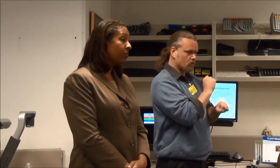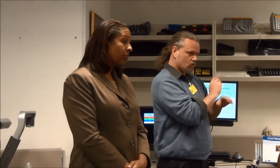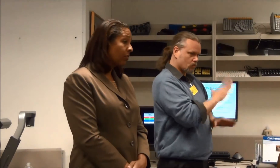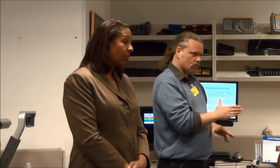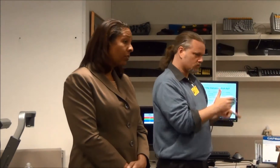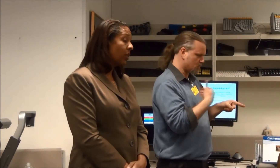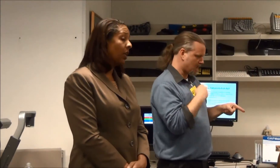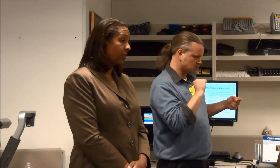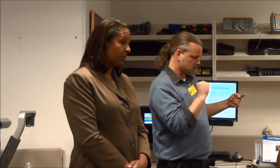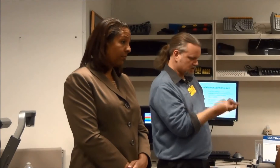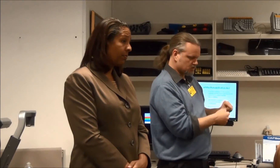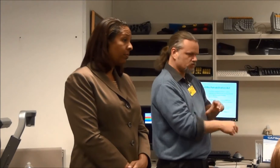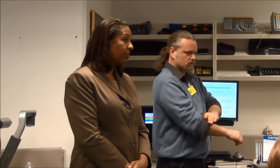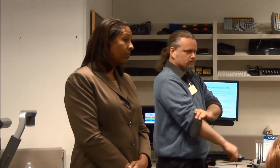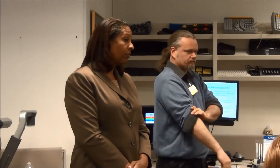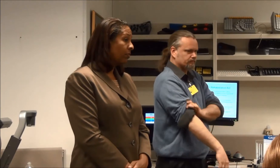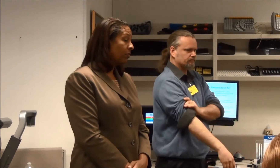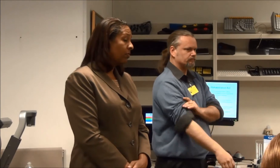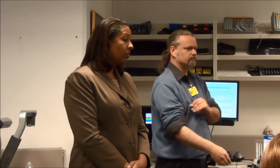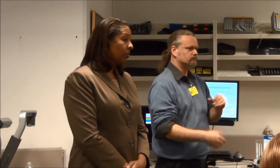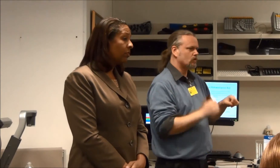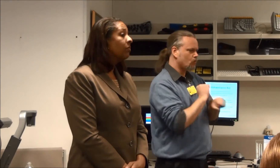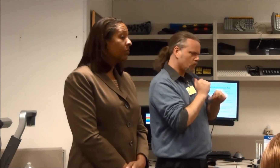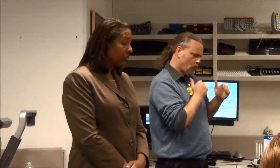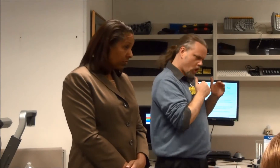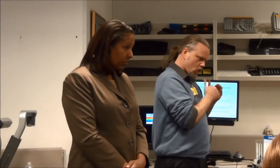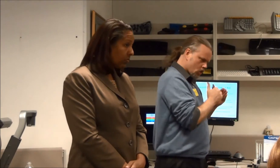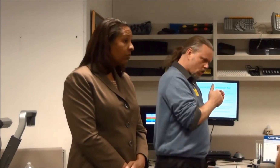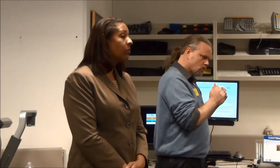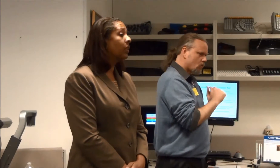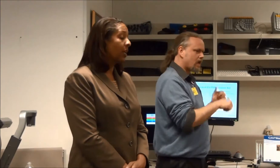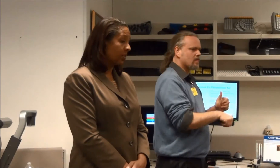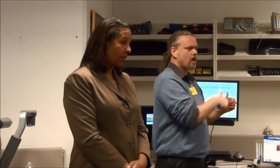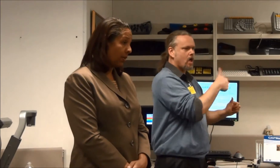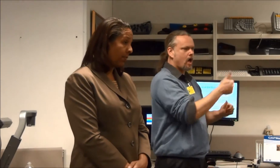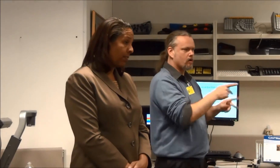hallway who has an injury, and we work closely with other people, you know, the same chain.